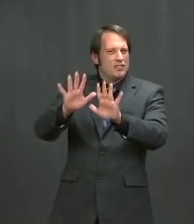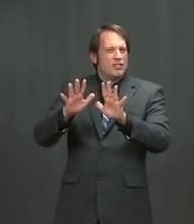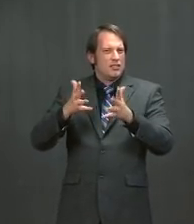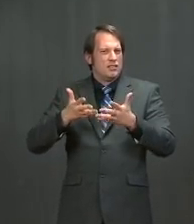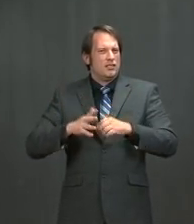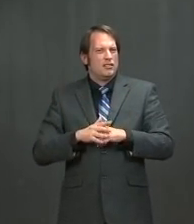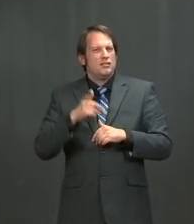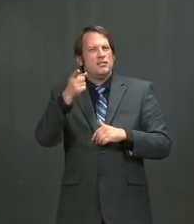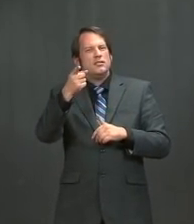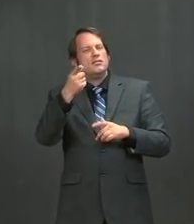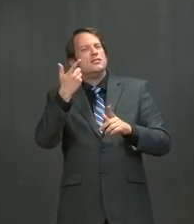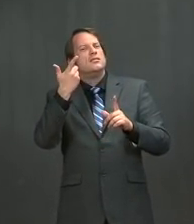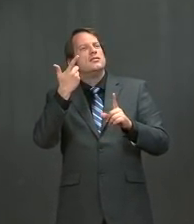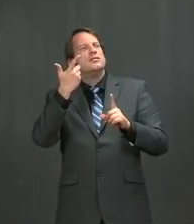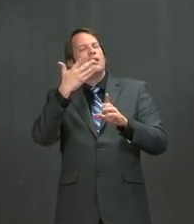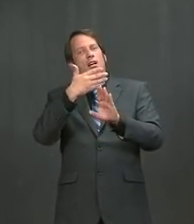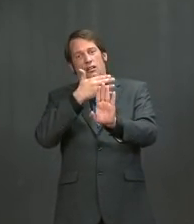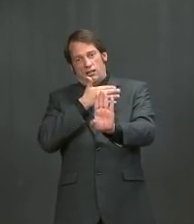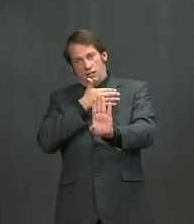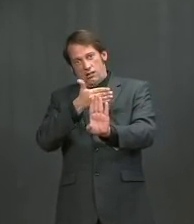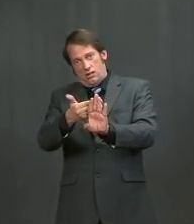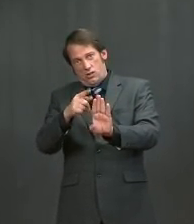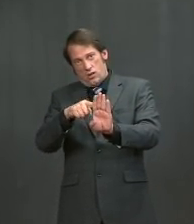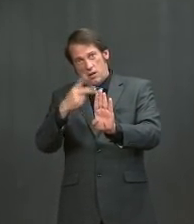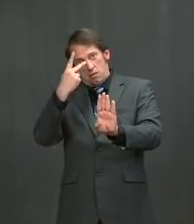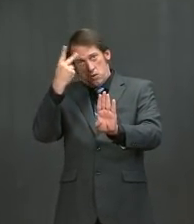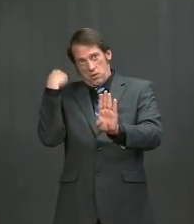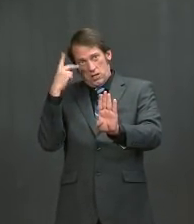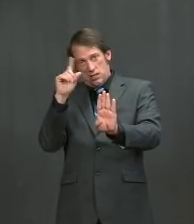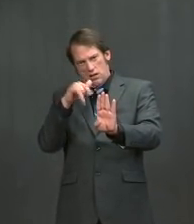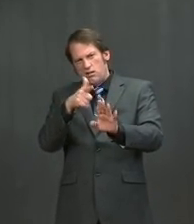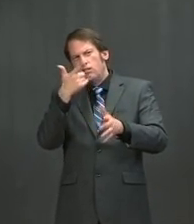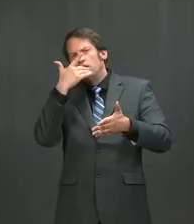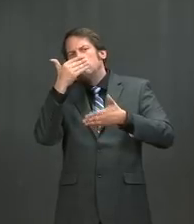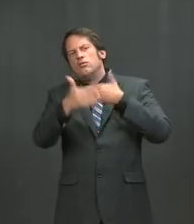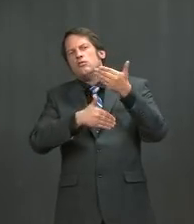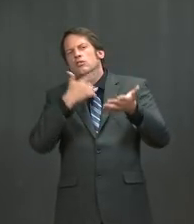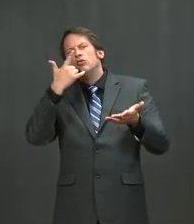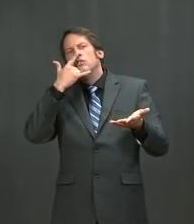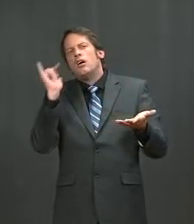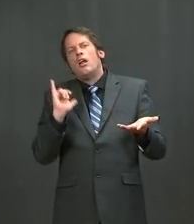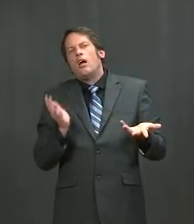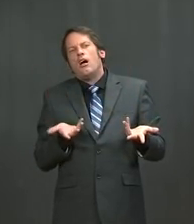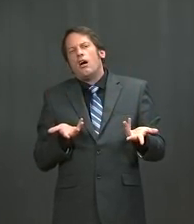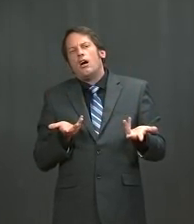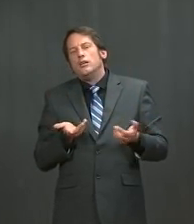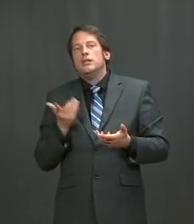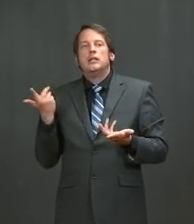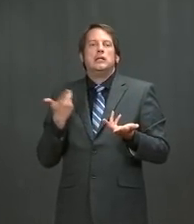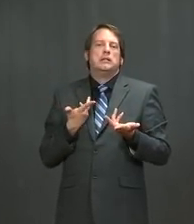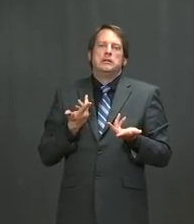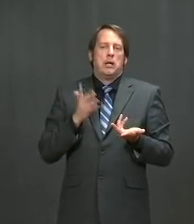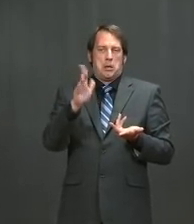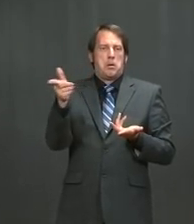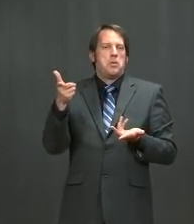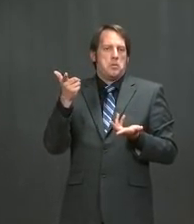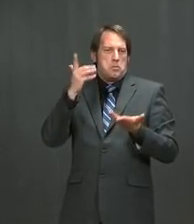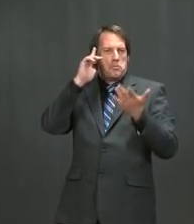Ms. Psaki: I don't think I'm going to define progress more than, you know, we hope members will be proposing ideas. We hope that there will be constructive discussions.